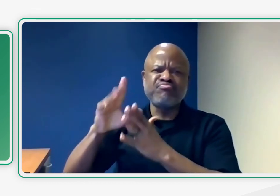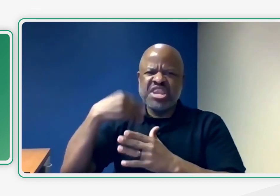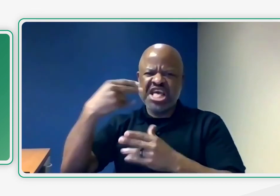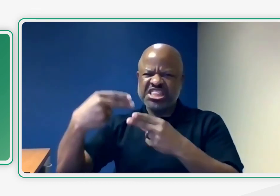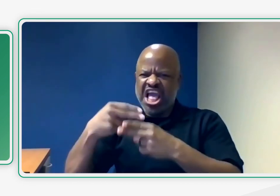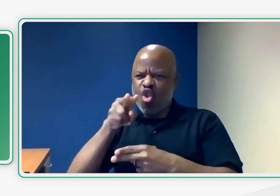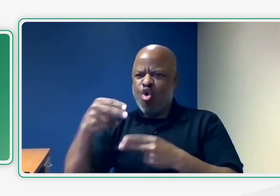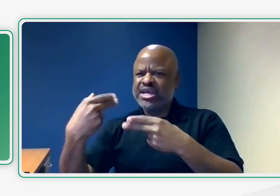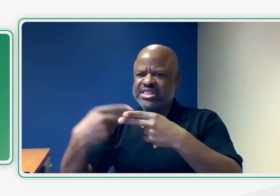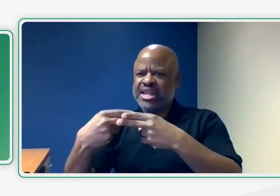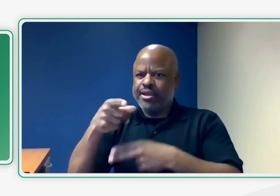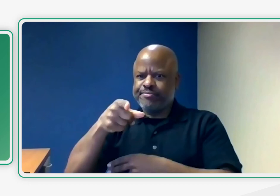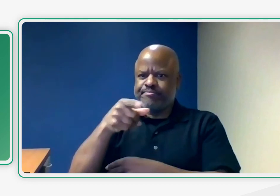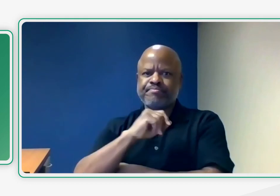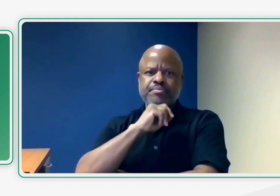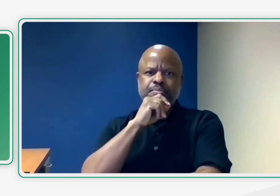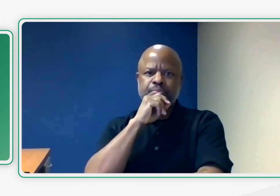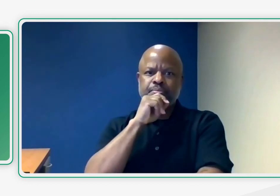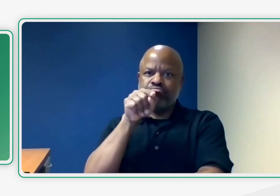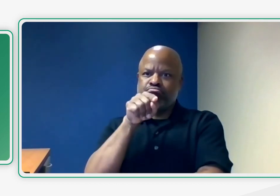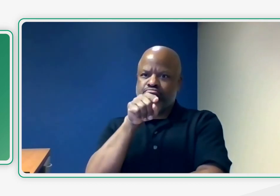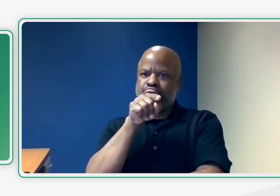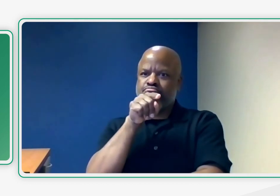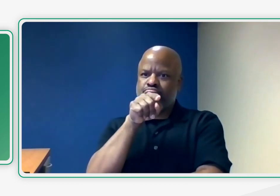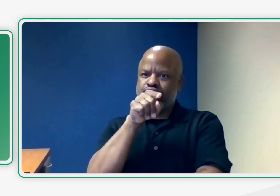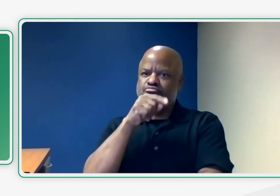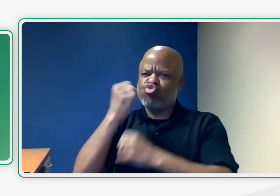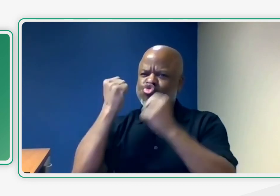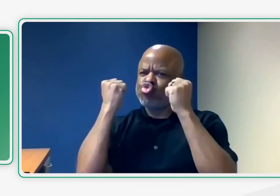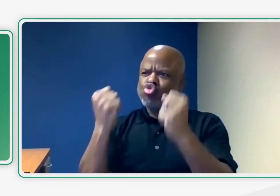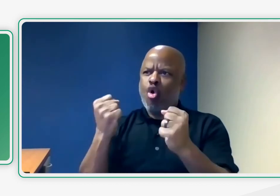through that POC experience of trying to establish their companies. Go to the next slide, please.